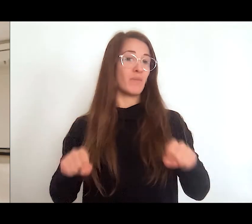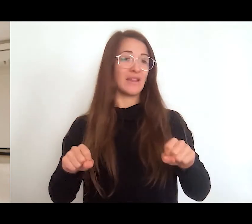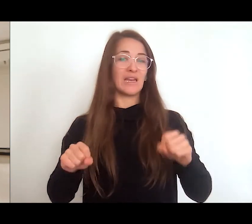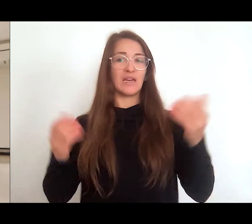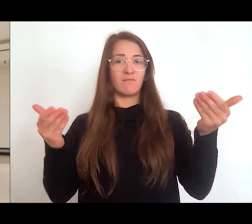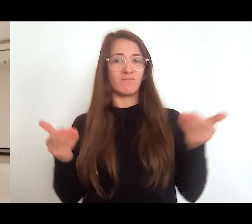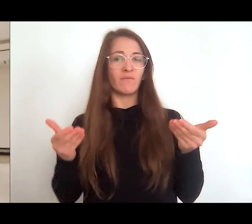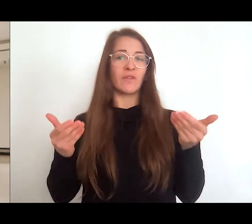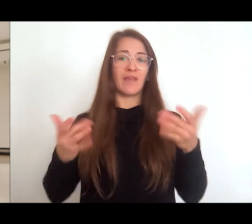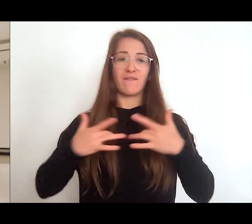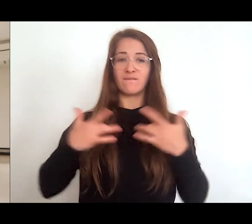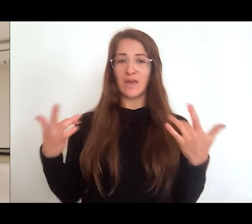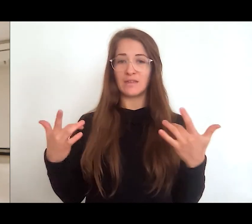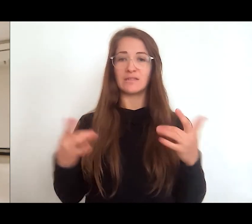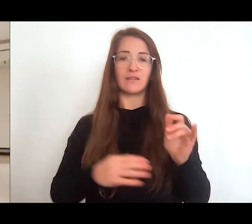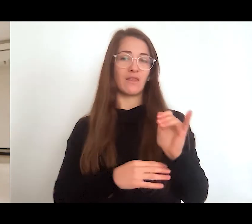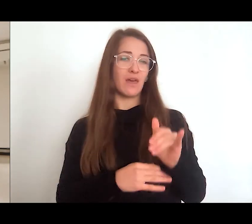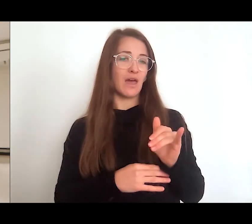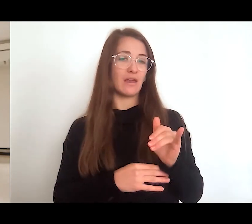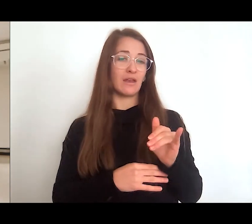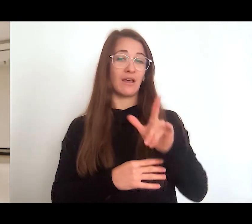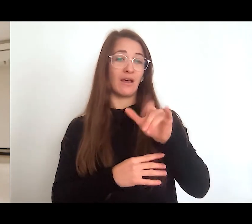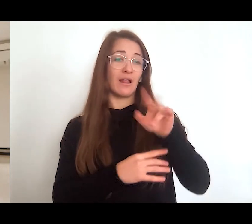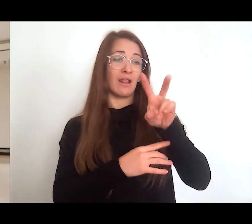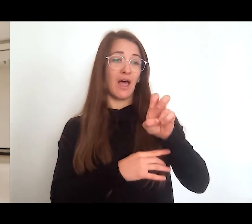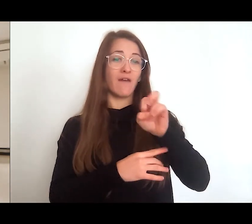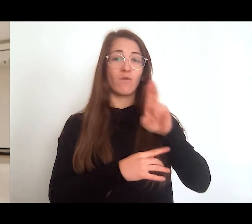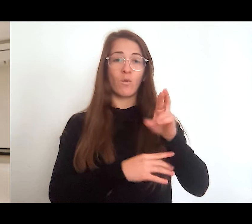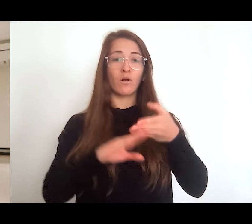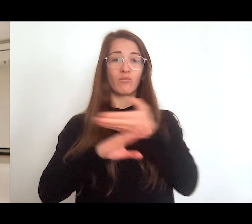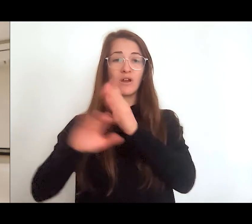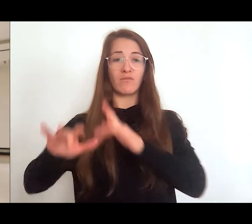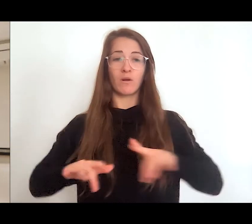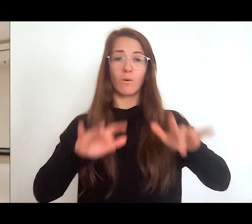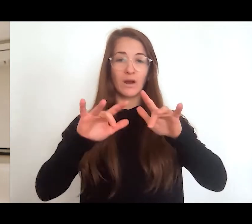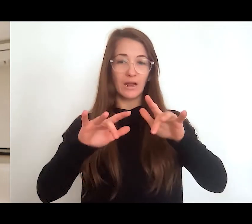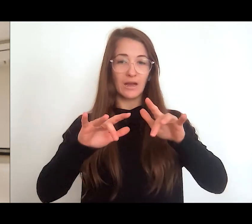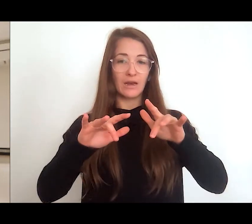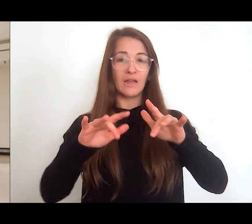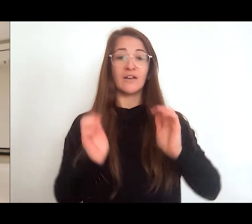COMMUNITY. SO BEING ABLE TO HAVE EVENTS THAT WERE EITHER LIVE OR